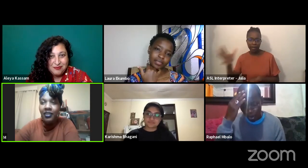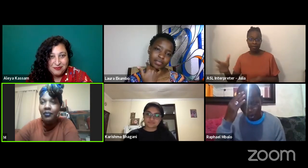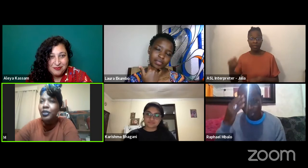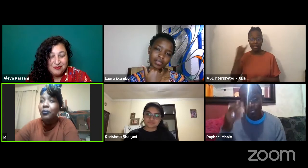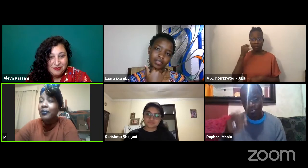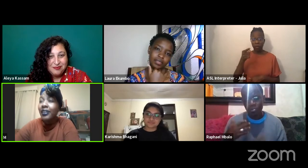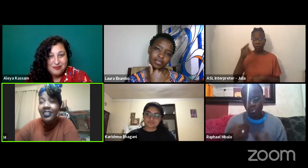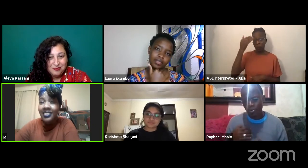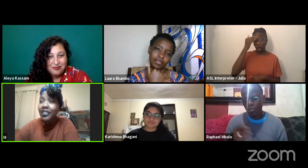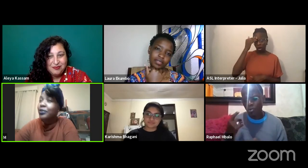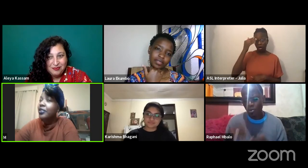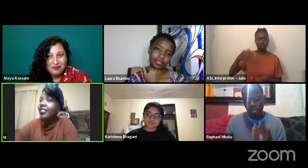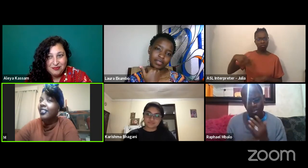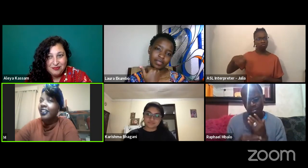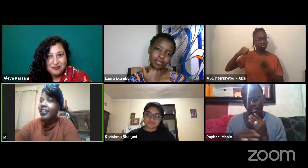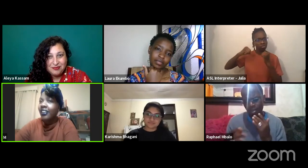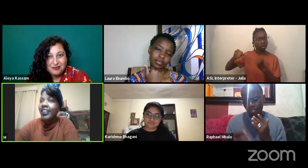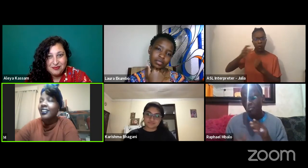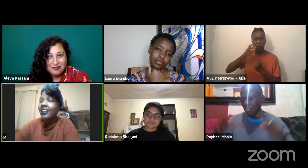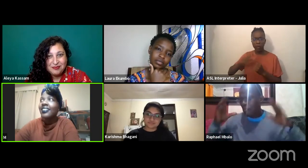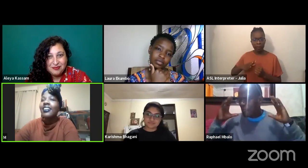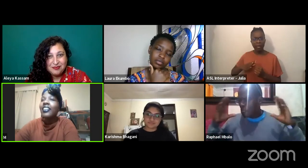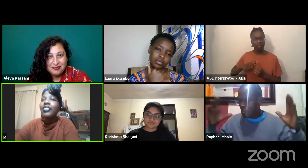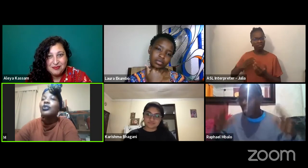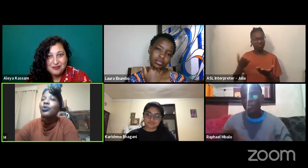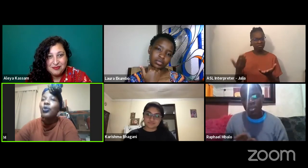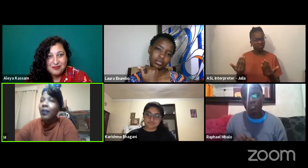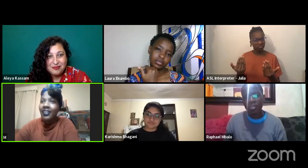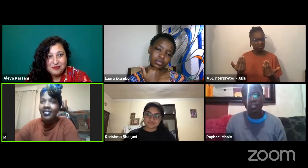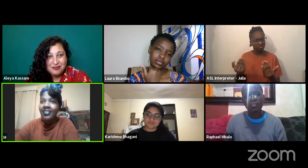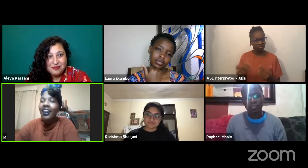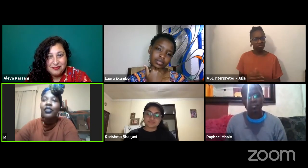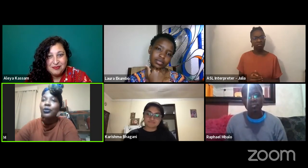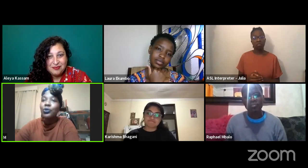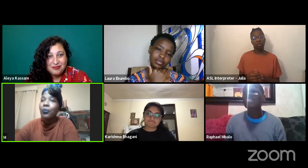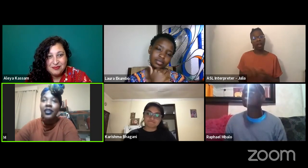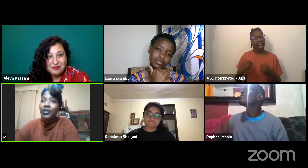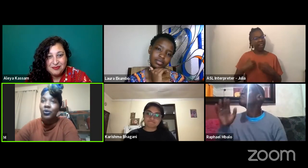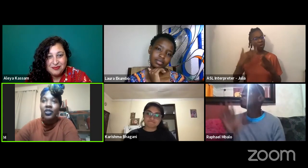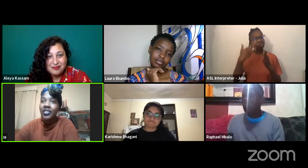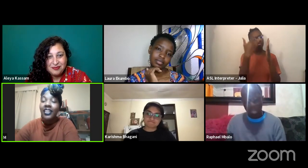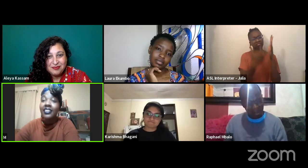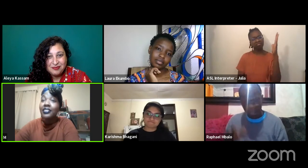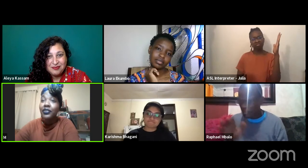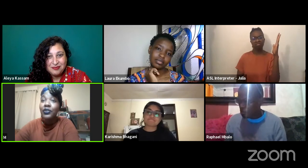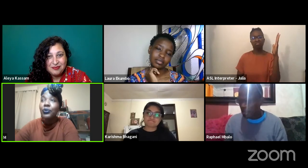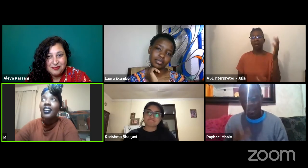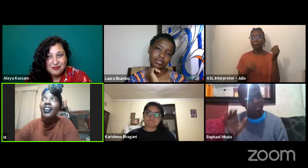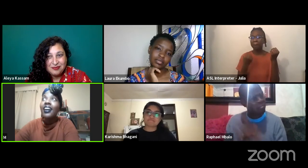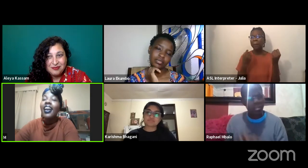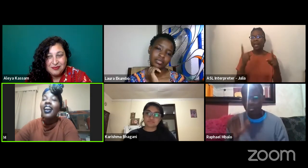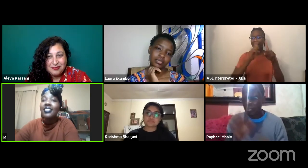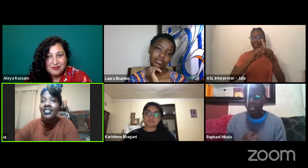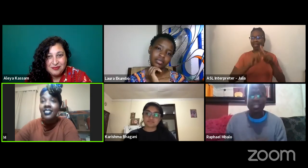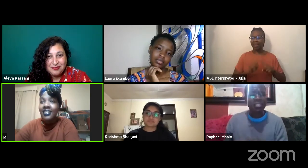but you might be a little scared to think that they are there's so many and there's so many stories and they deserve to exist.